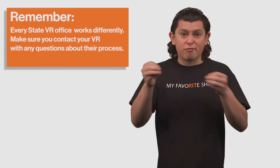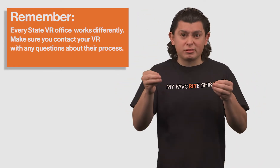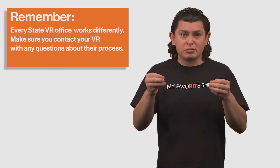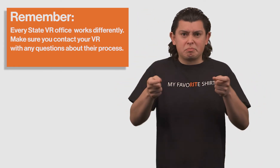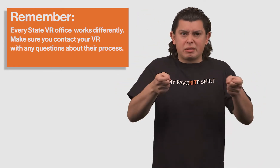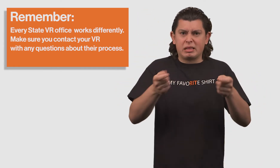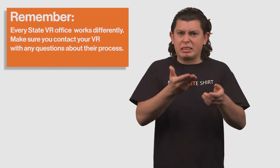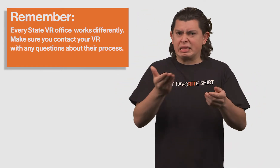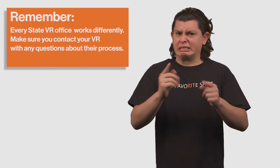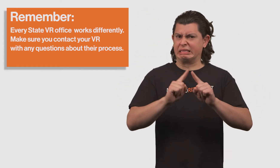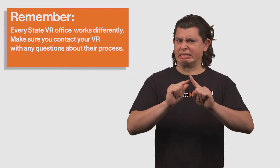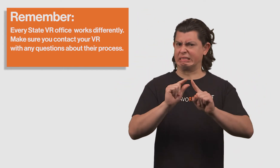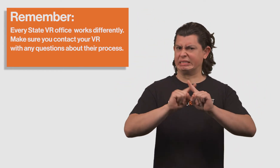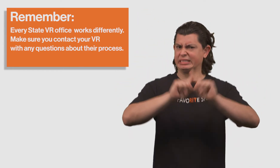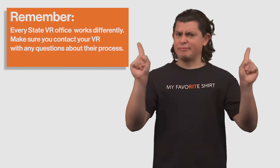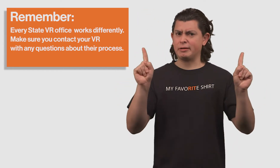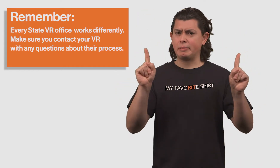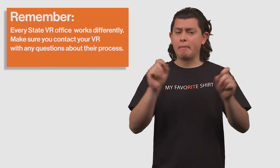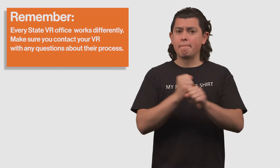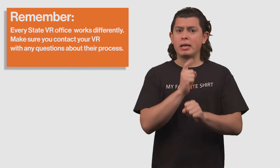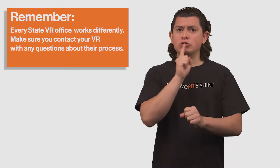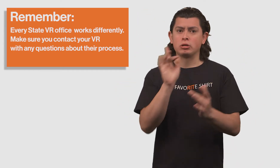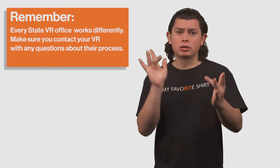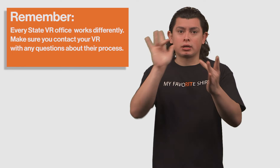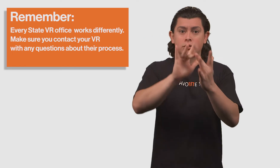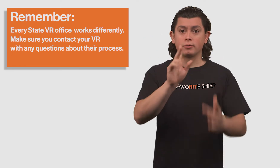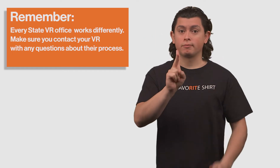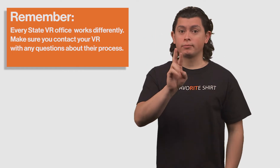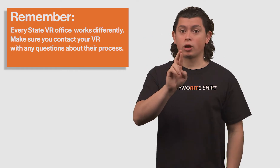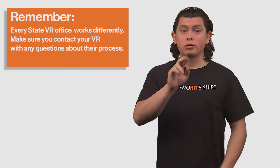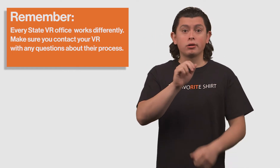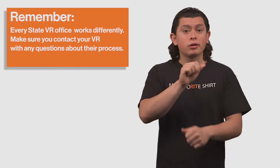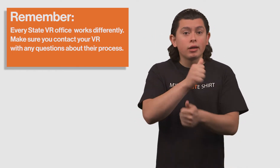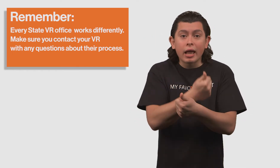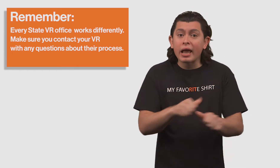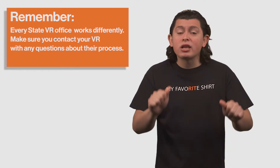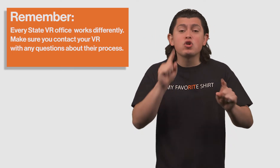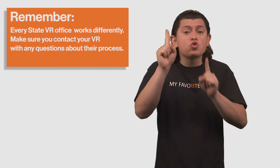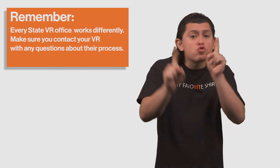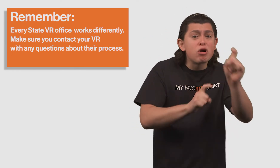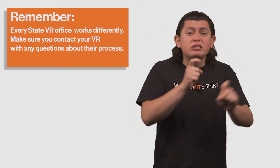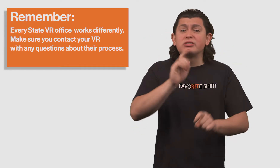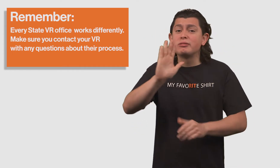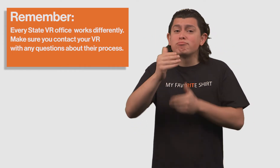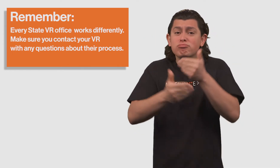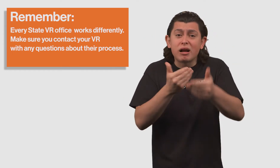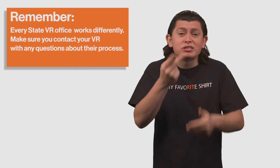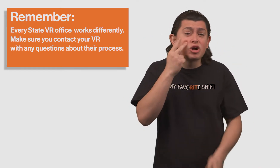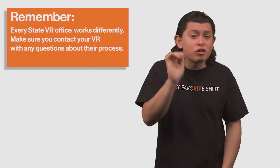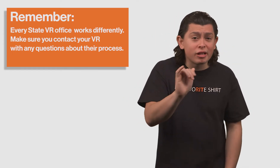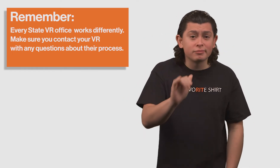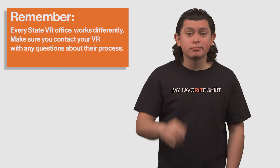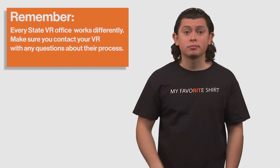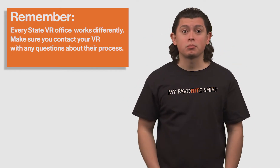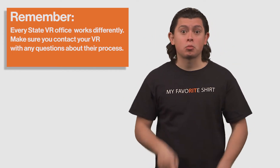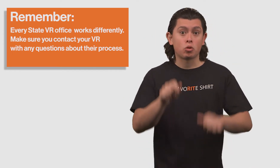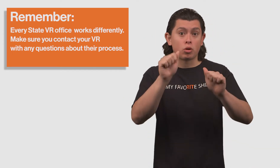MANAGES THINGS A LITTLE DIFFERENT. MAKE SURE YOU CONTACT YOUR VR WITH ANY QUESTIONS ABOUT THEIR PROCESS.